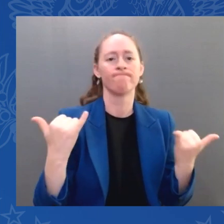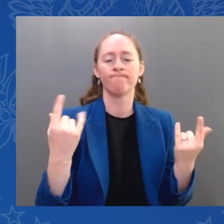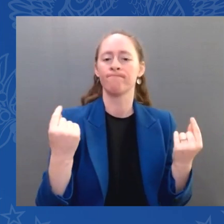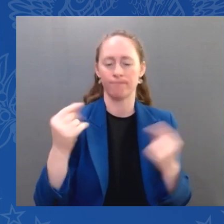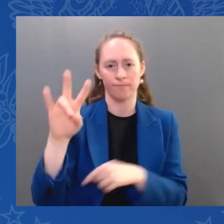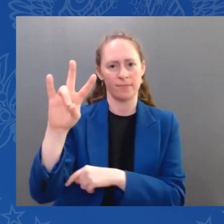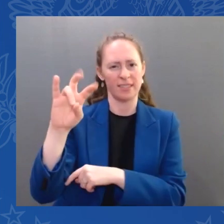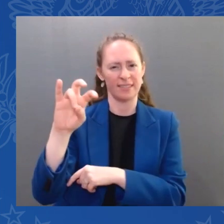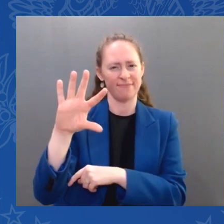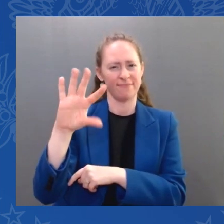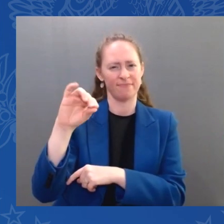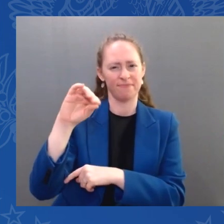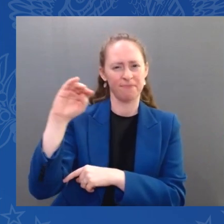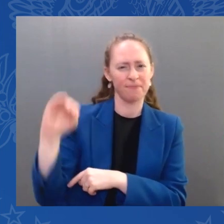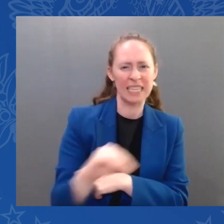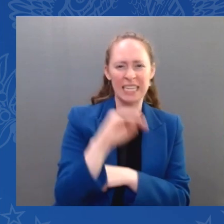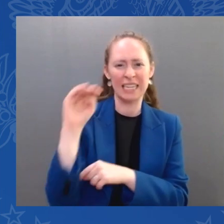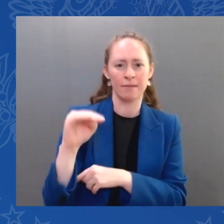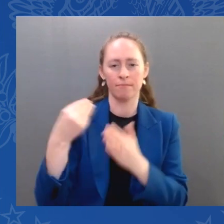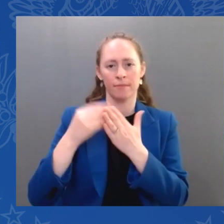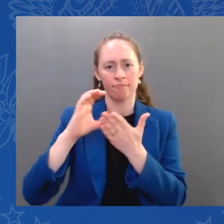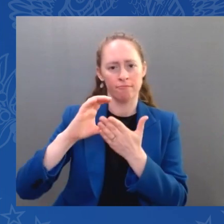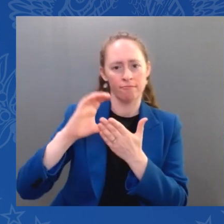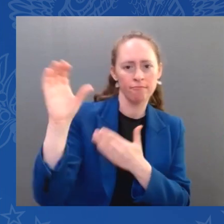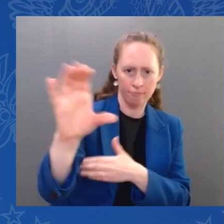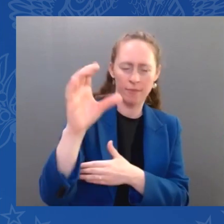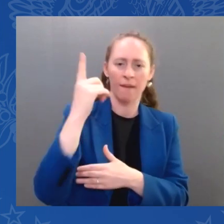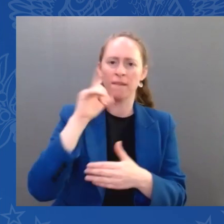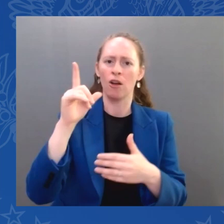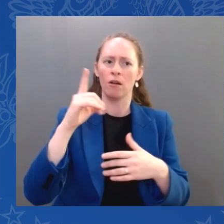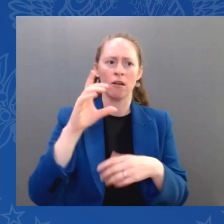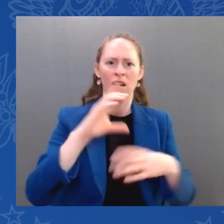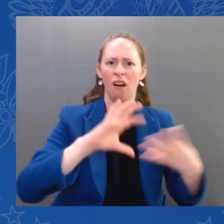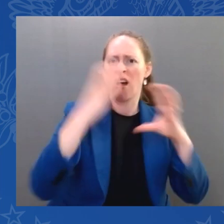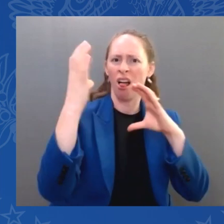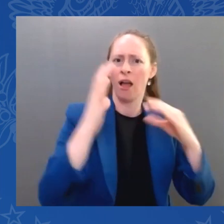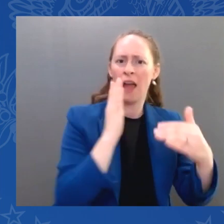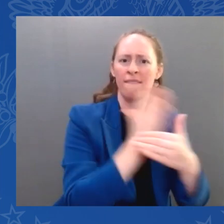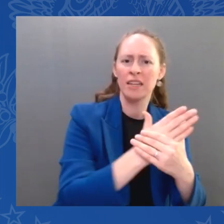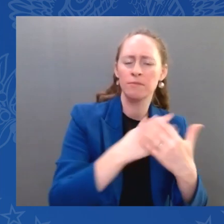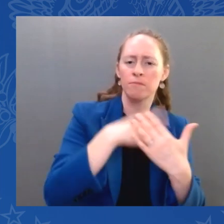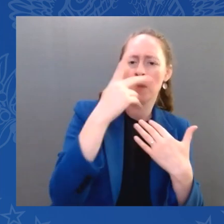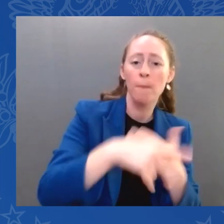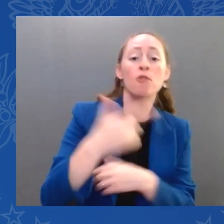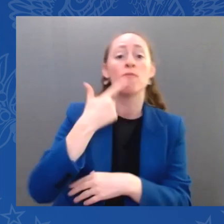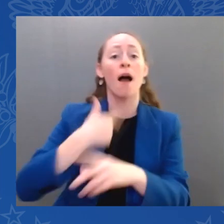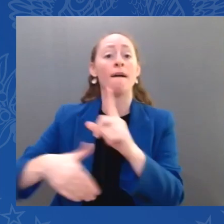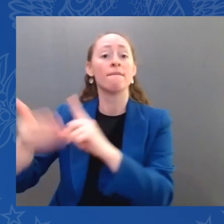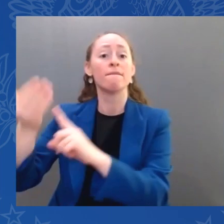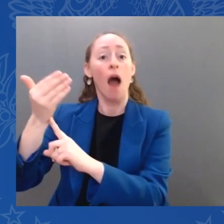a teacher, a counselor can flag for the court that a child, a student, a patient is exhibiting violent tendencies,